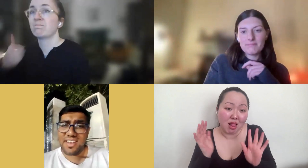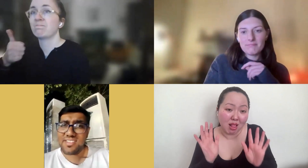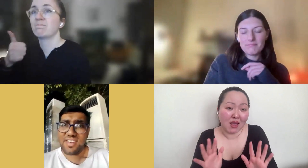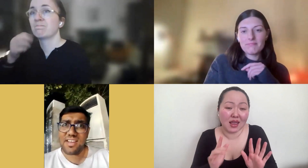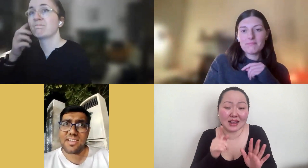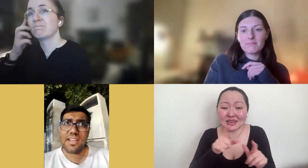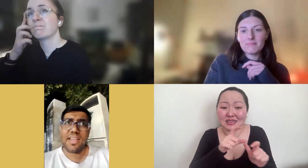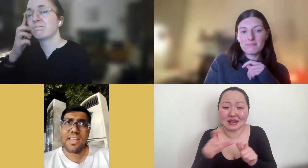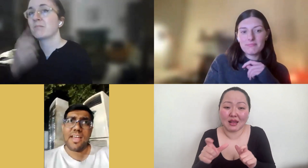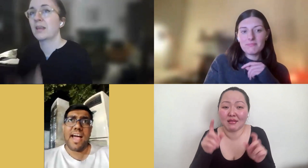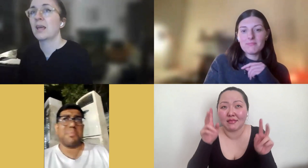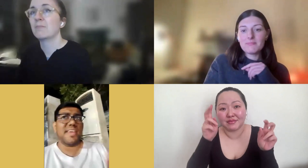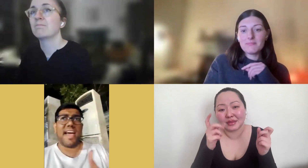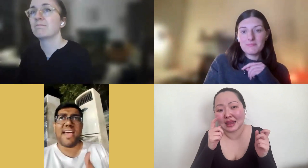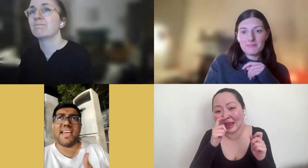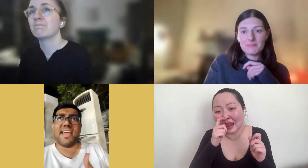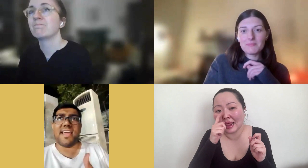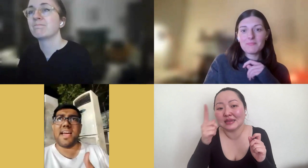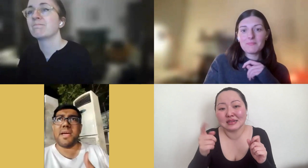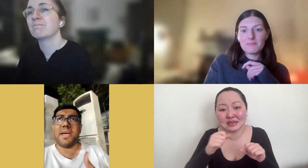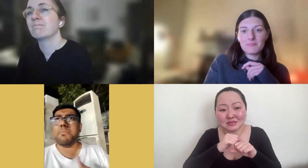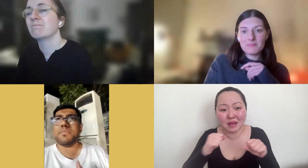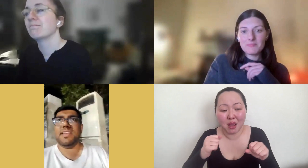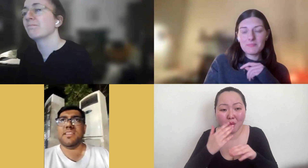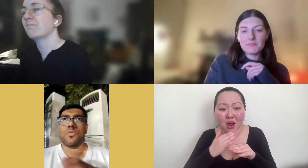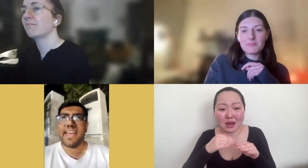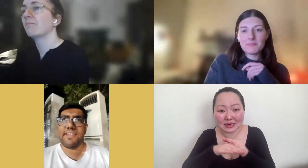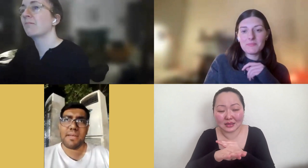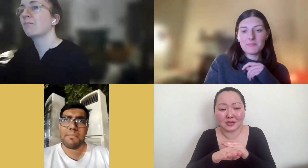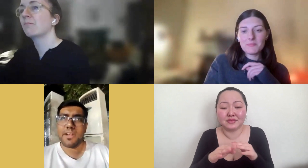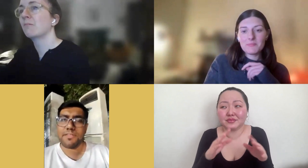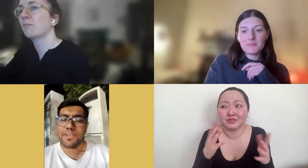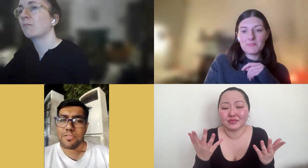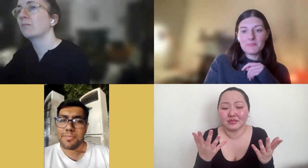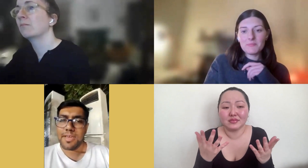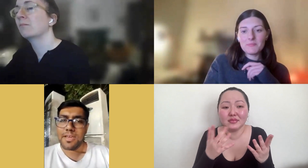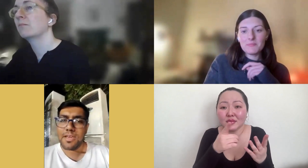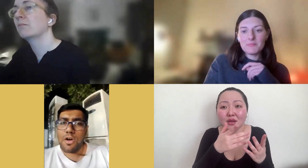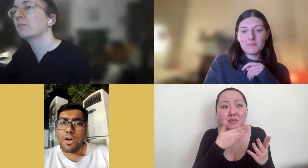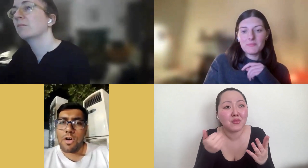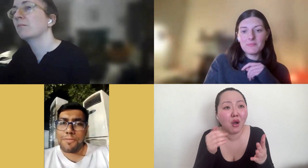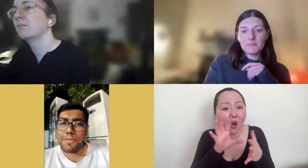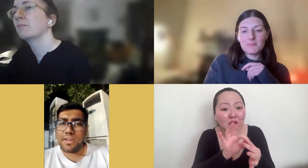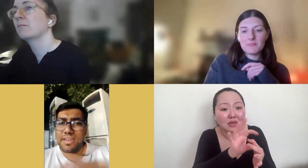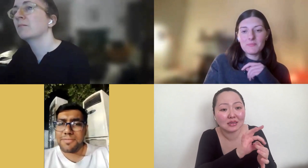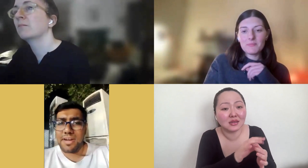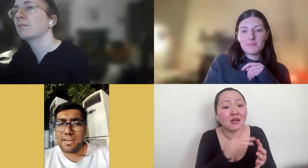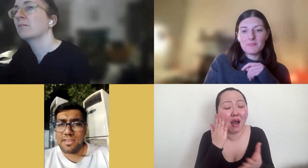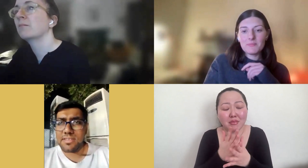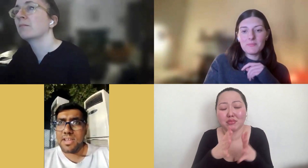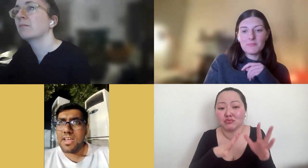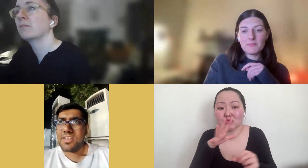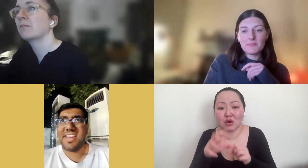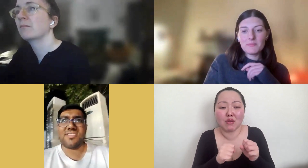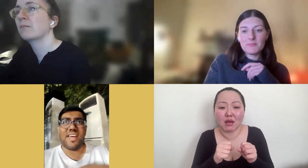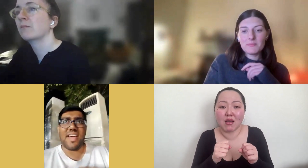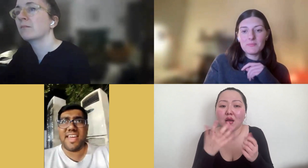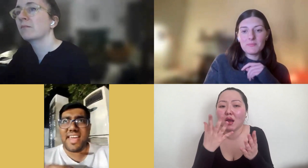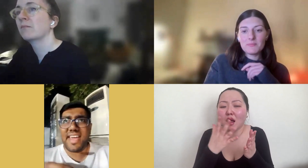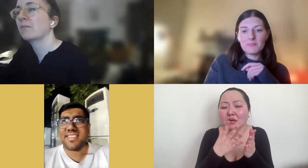you really struggle. I am seeing this one live example in front of me of a deaf artist. She is